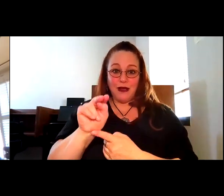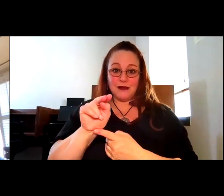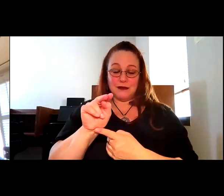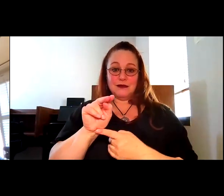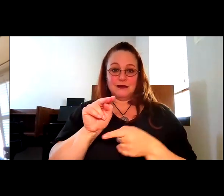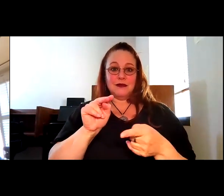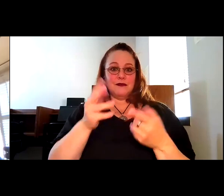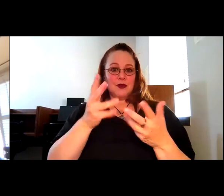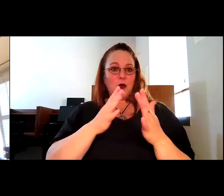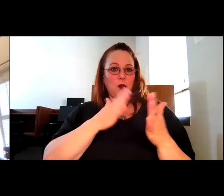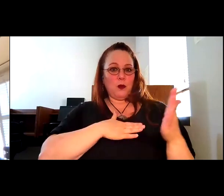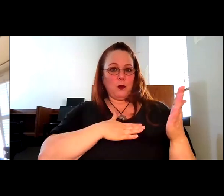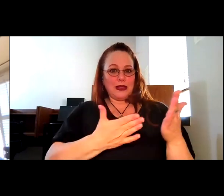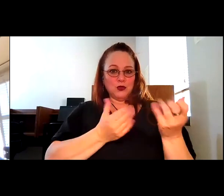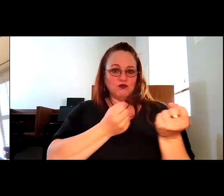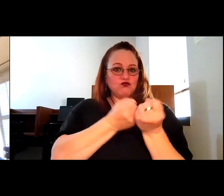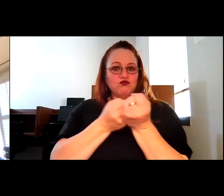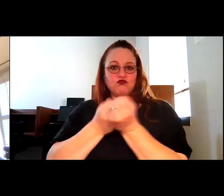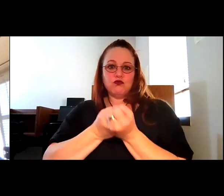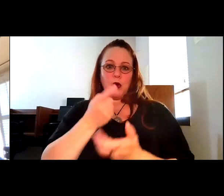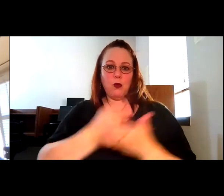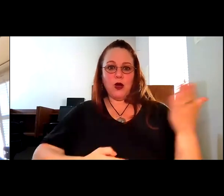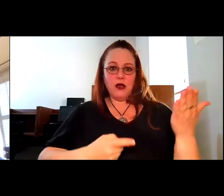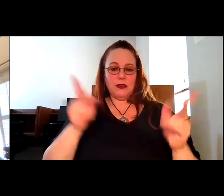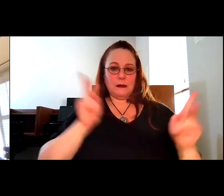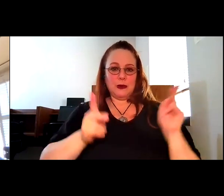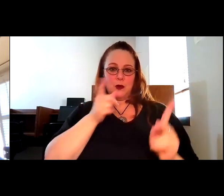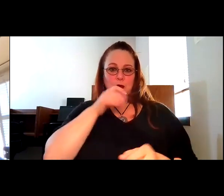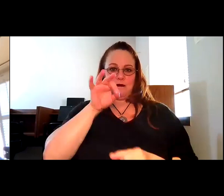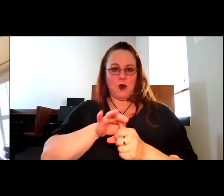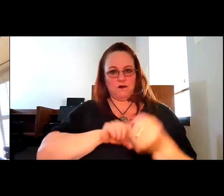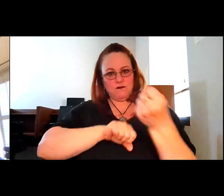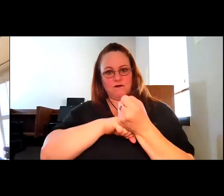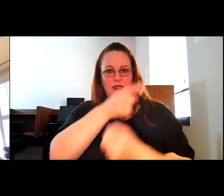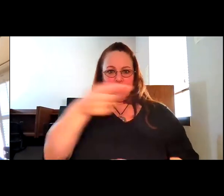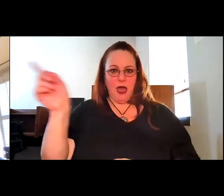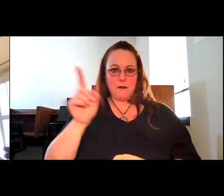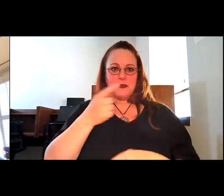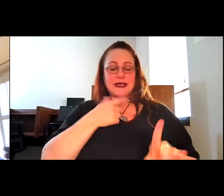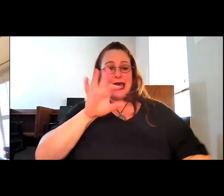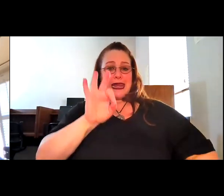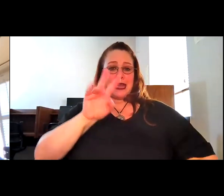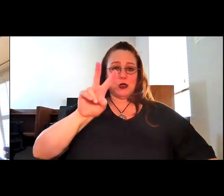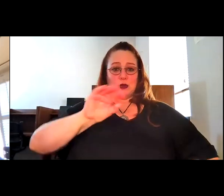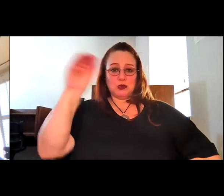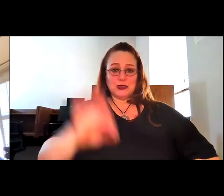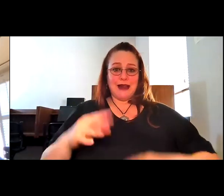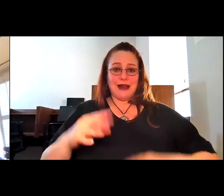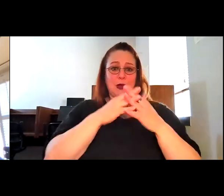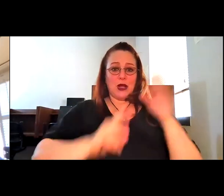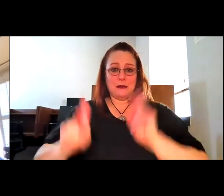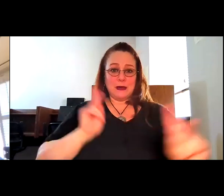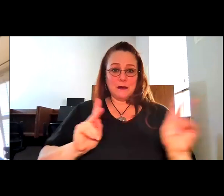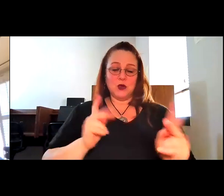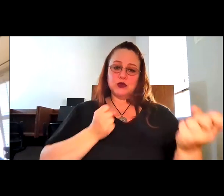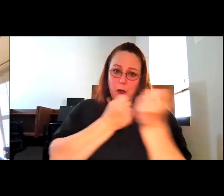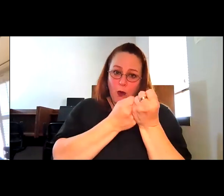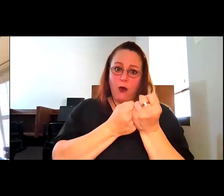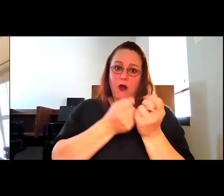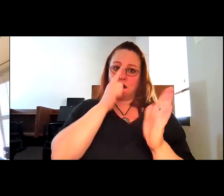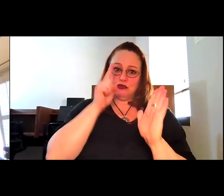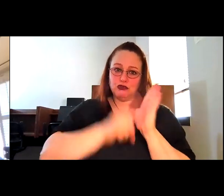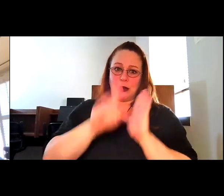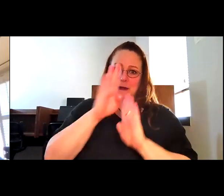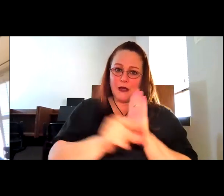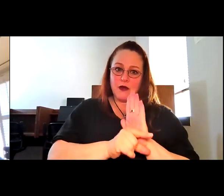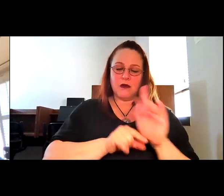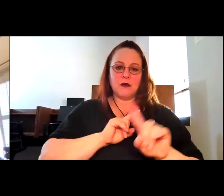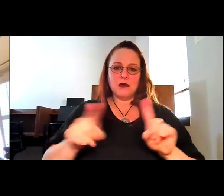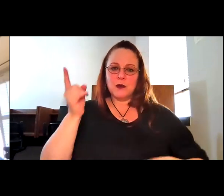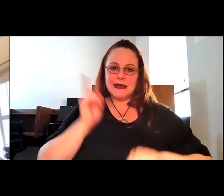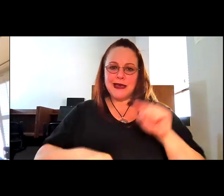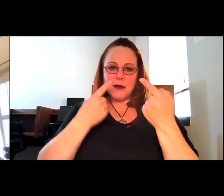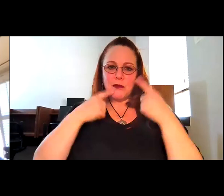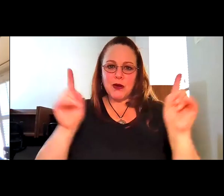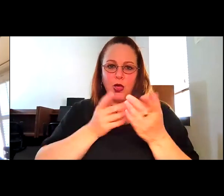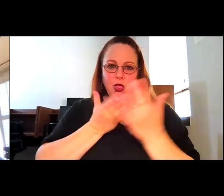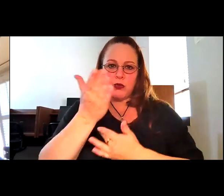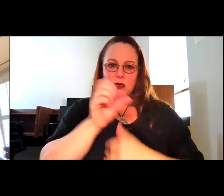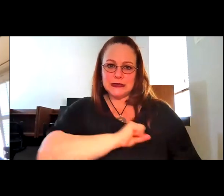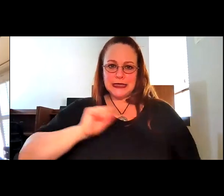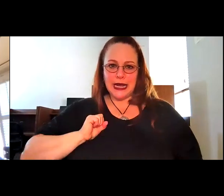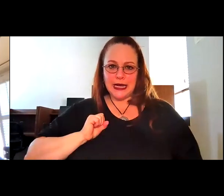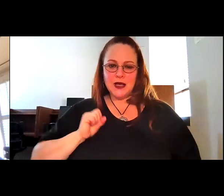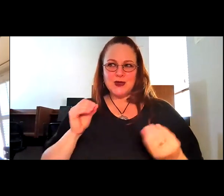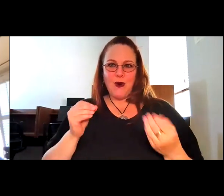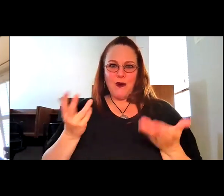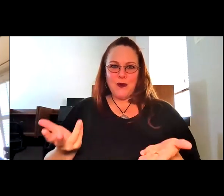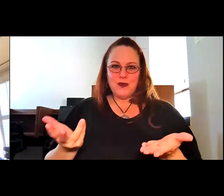Robyn Thomas: what their majority of their constituents wants. Ninety-two percent of Americans support universal background checks. And yet we can't get that through the Senate which tells you something about who they actually represent. And it's not ninety-two percent of Americans